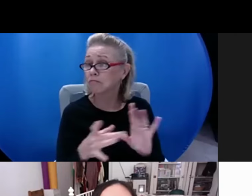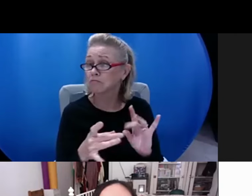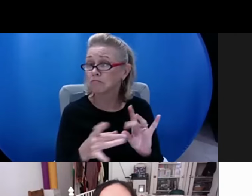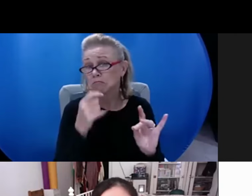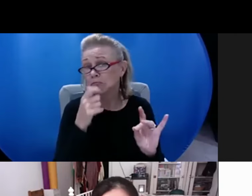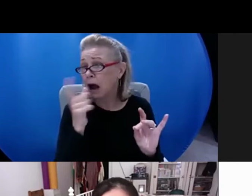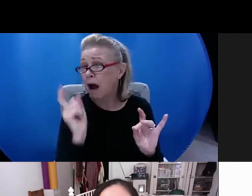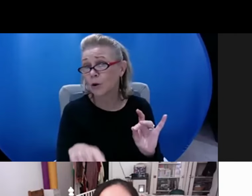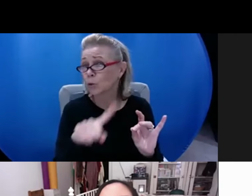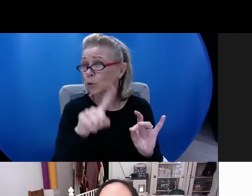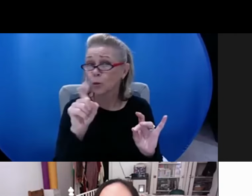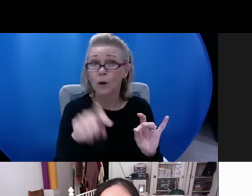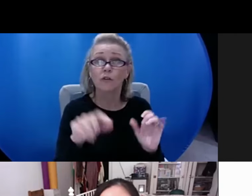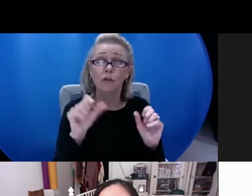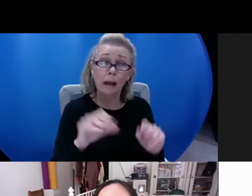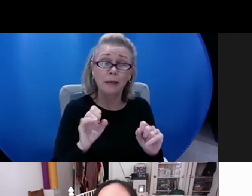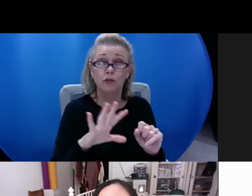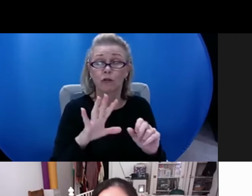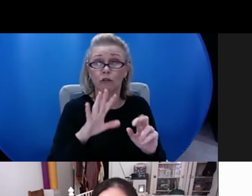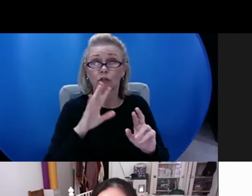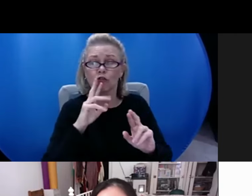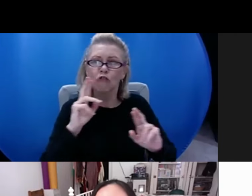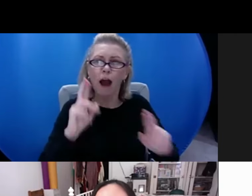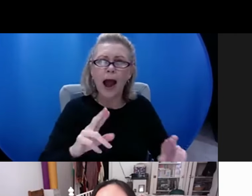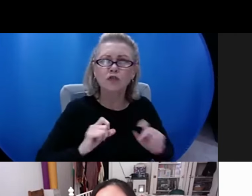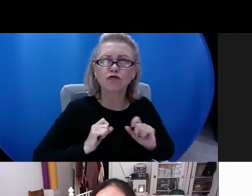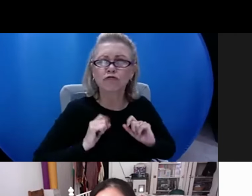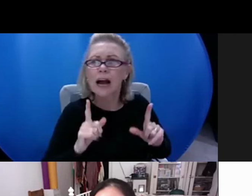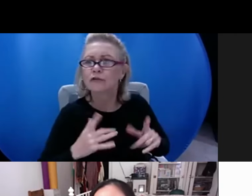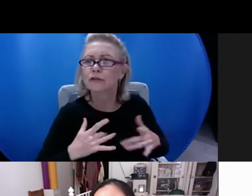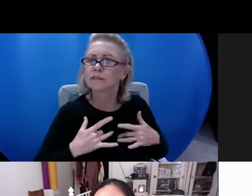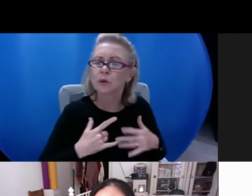it can also be a reaction, it could be what's on your mind what are you feeling as well.